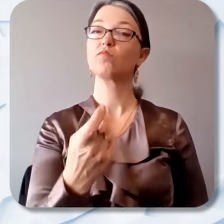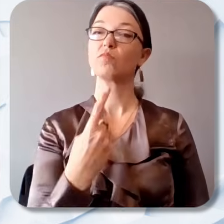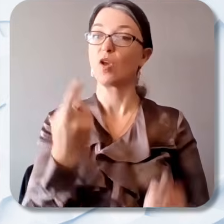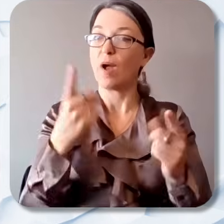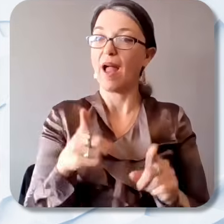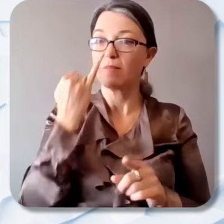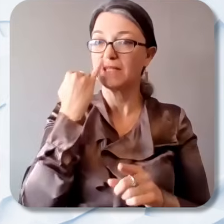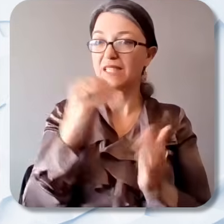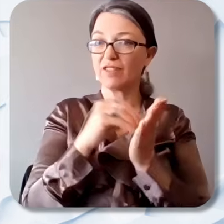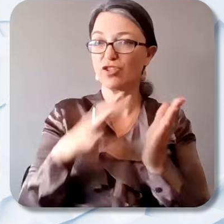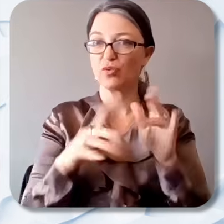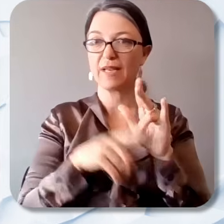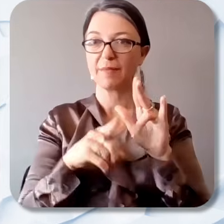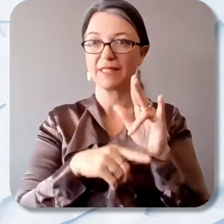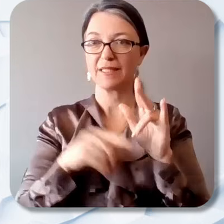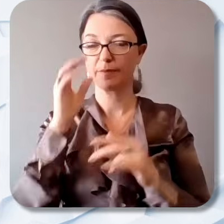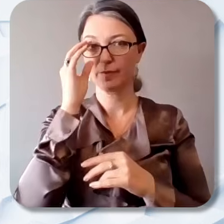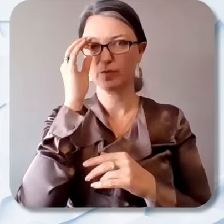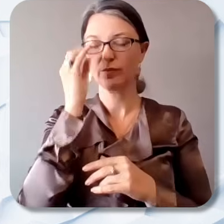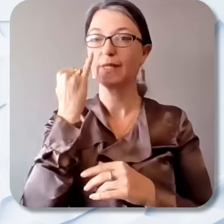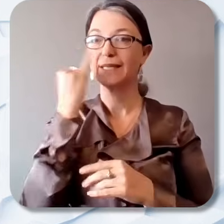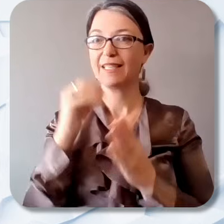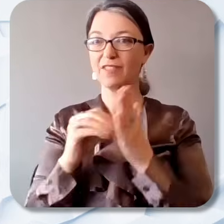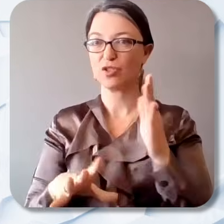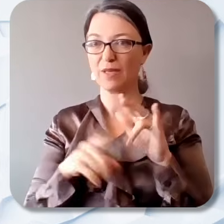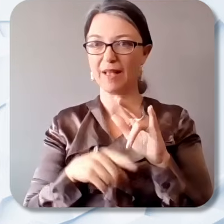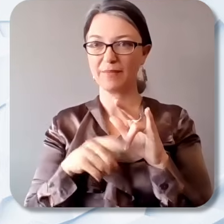So the student is absent. So one of the things, and we'll kind of talk a little bit.